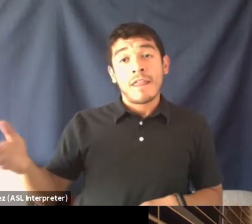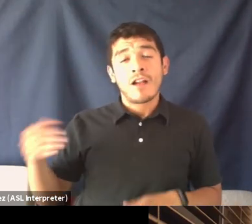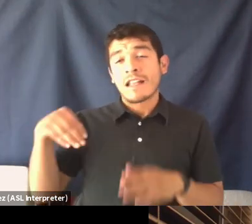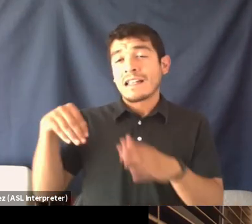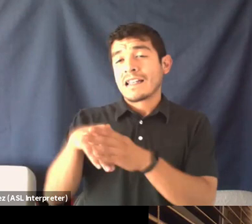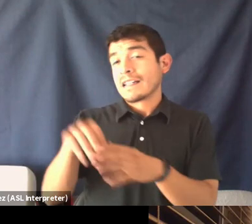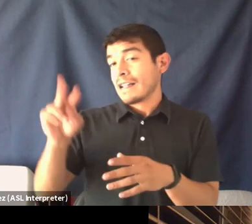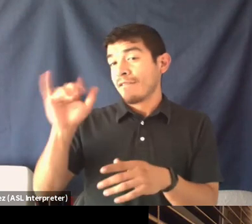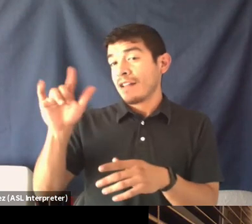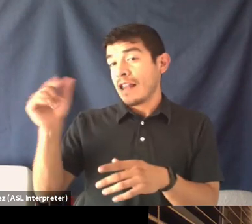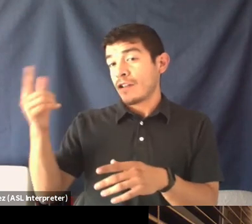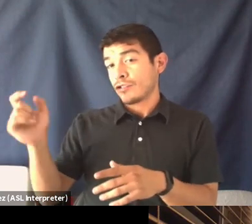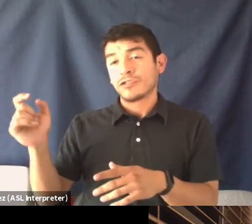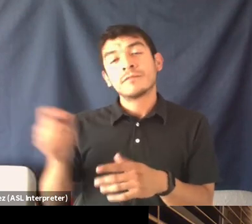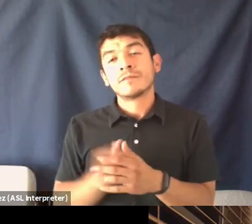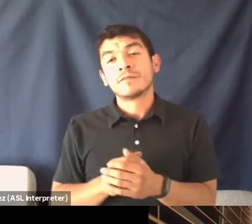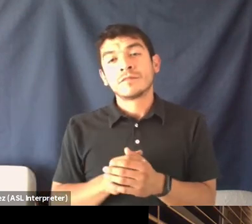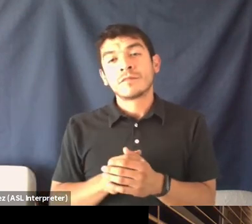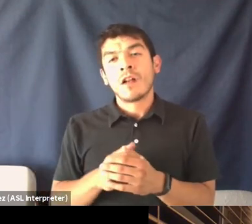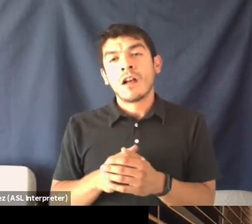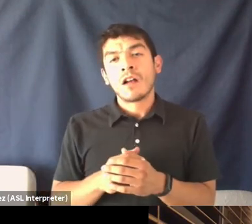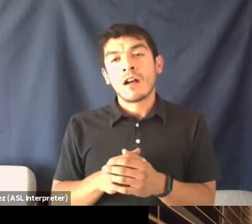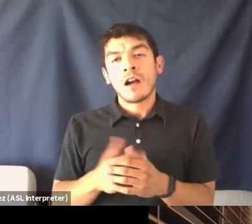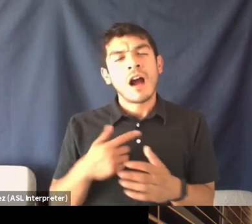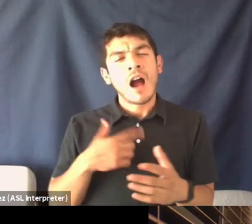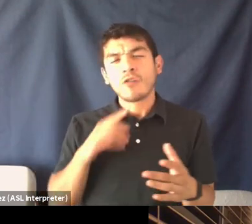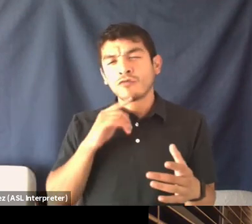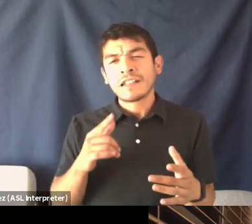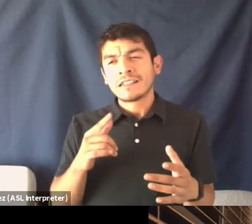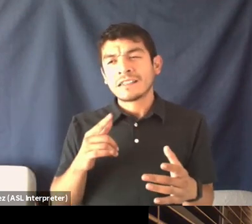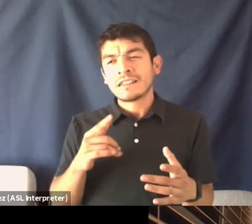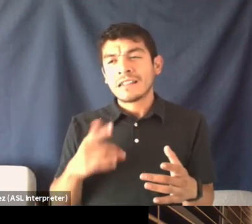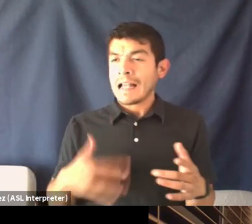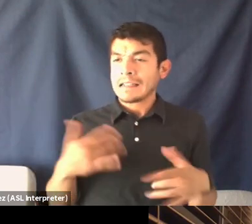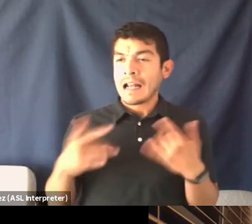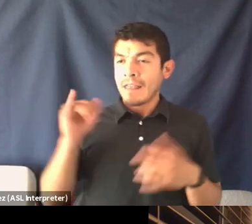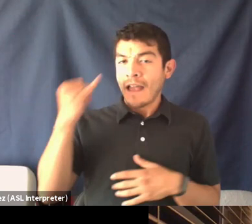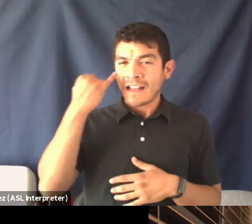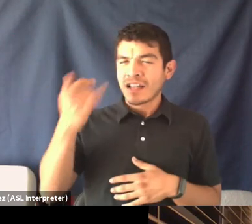was this idea of looking at tons of people, hundreds of thousands of people who were kind of